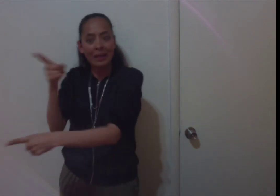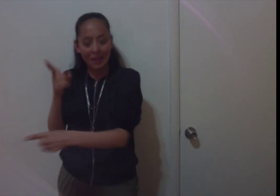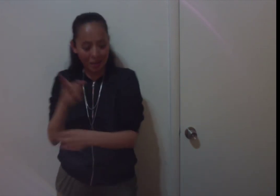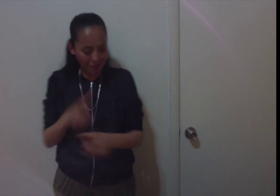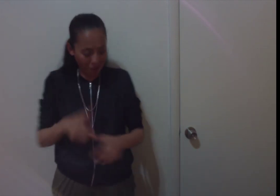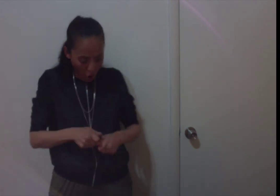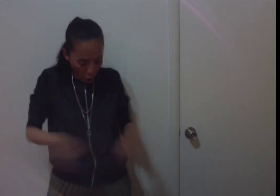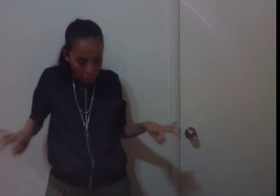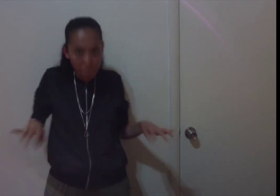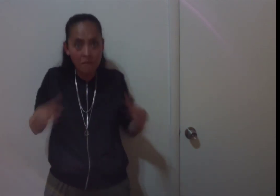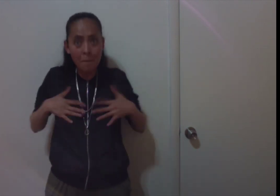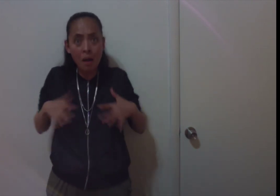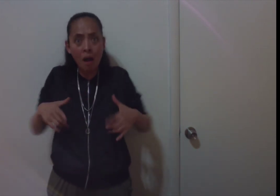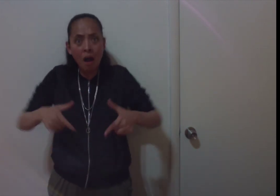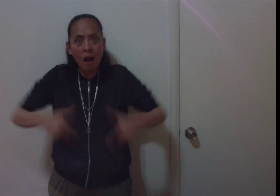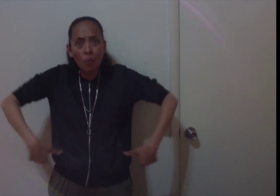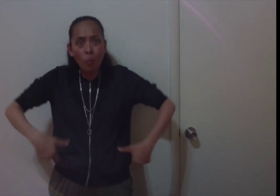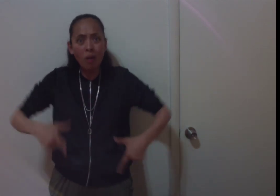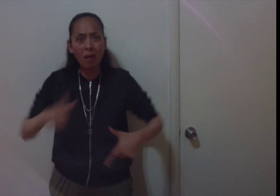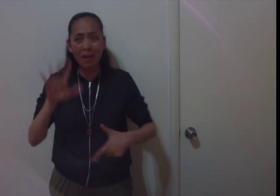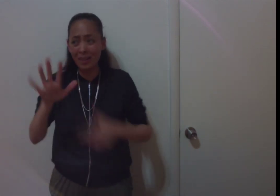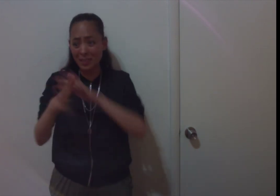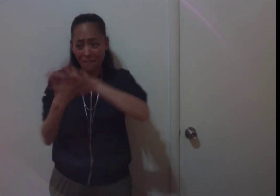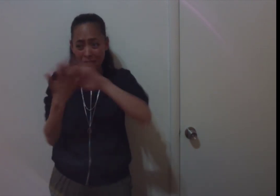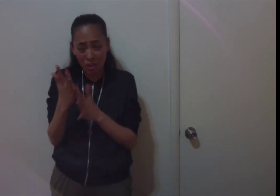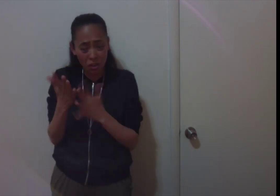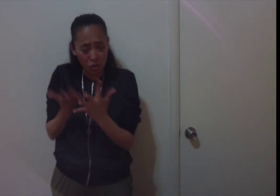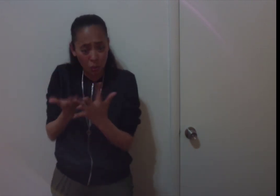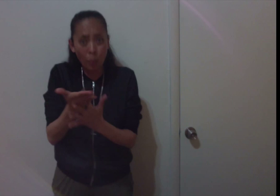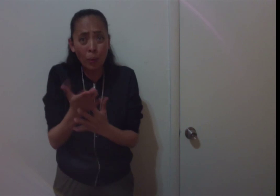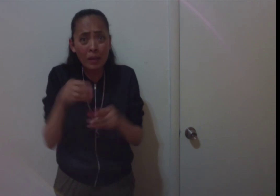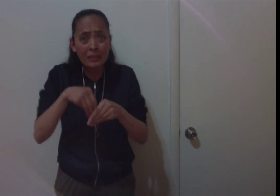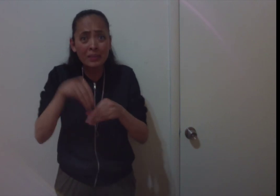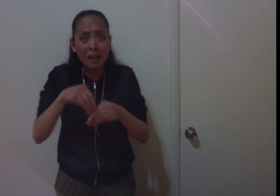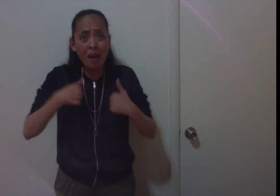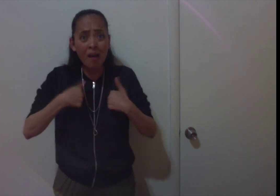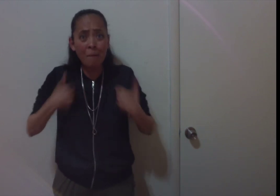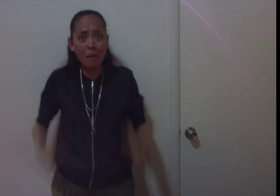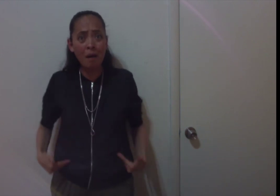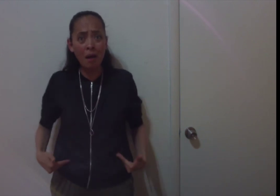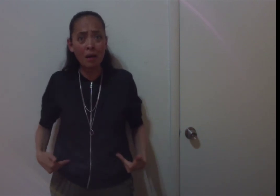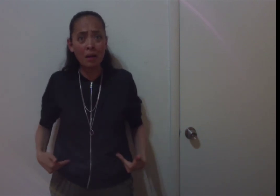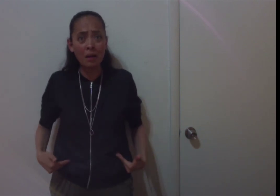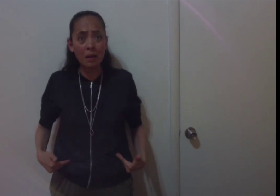He had taken off my underwear, his fingers had been inside of me.